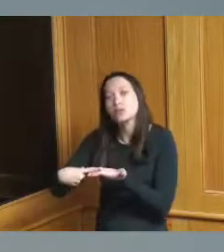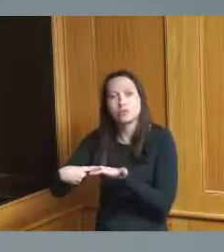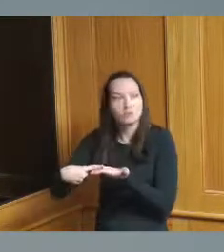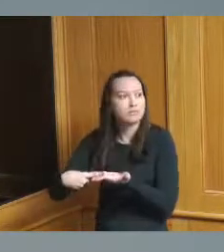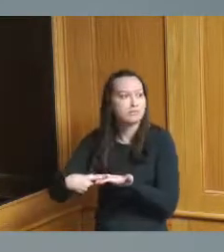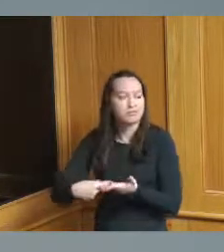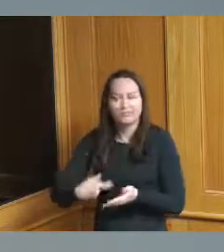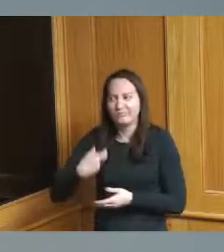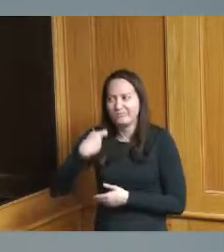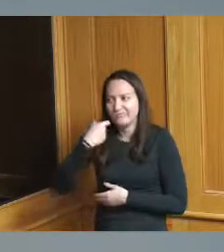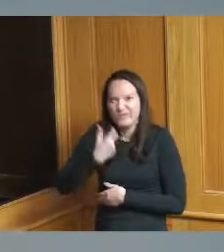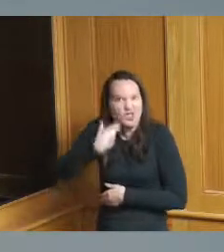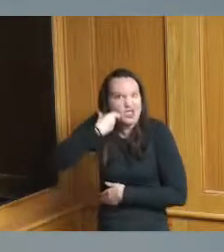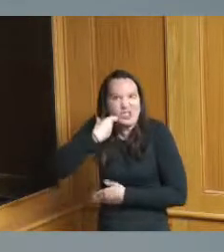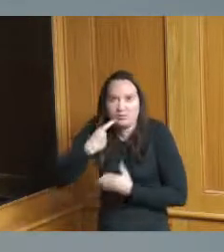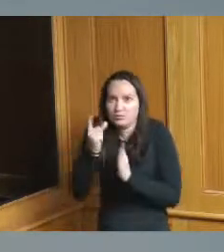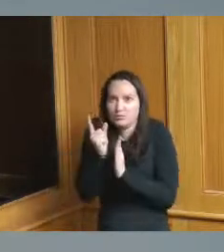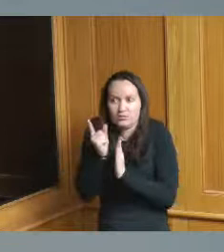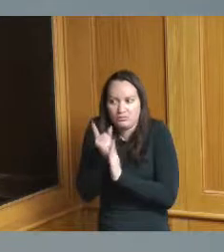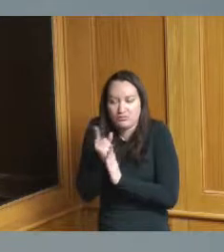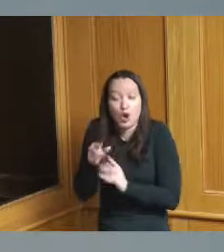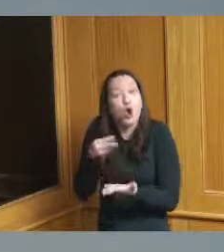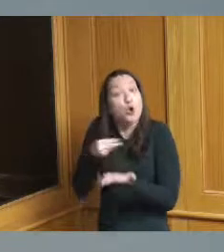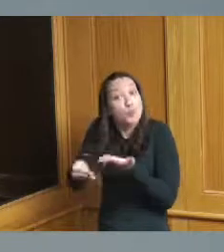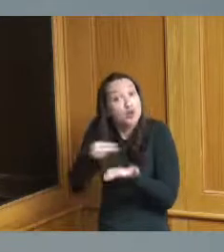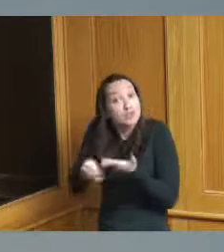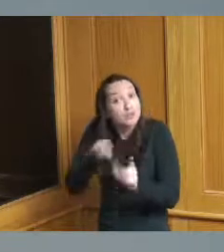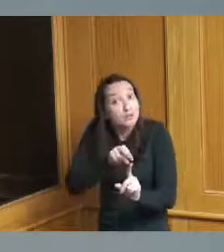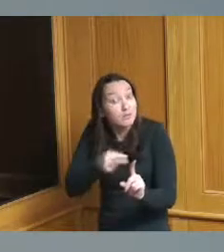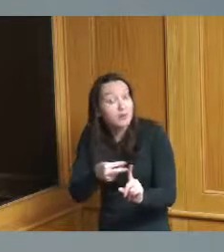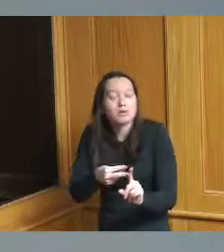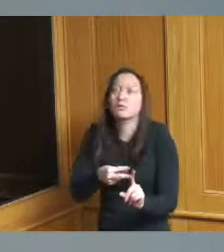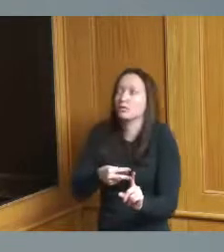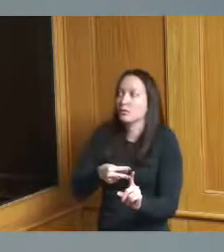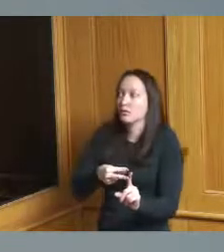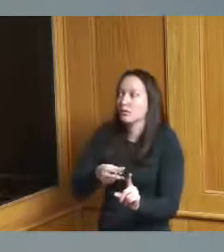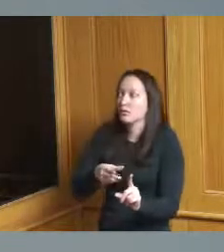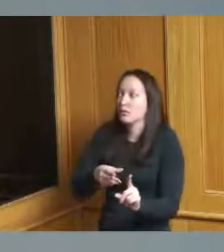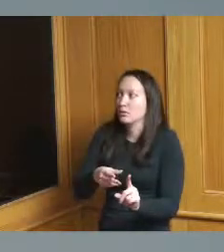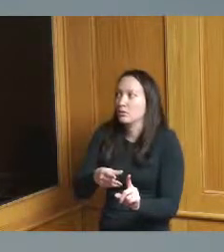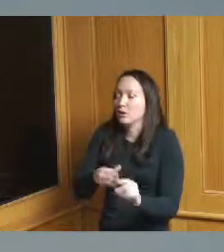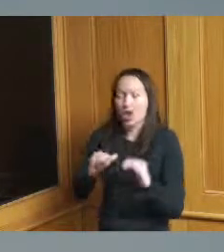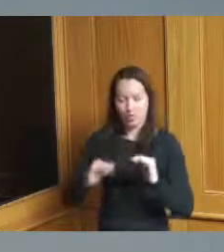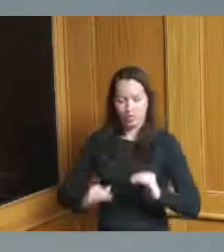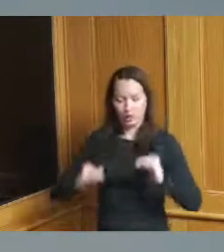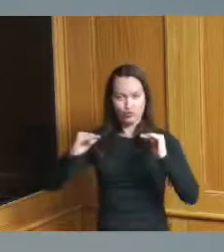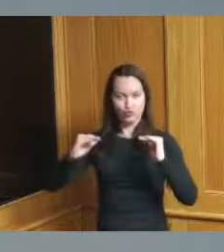past several minutes from a purchasing perspective it takes the threshold for competitive bidding